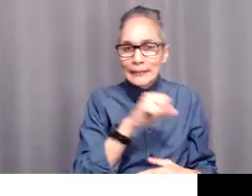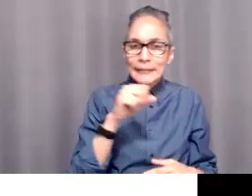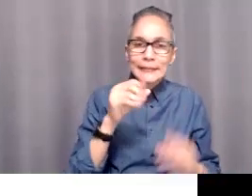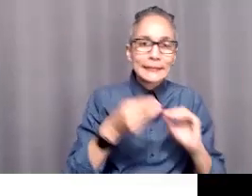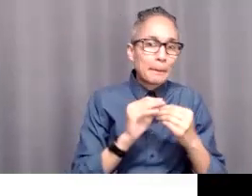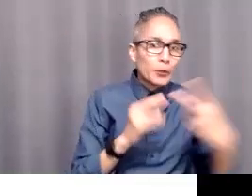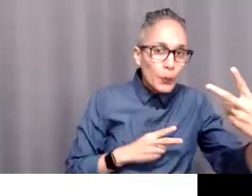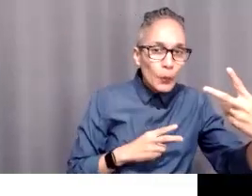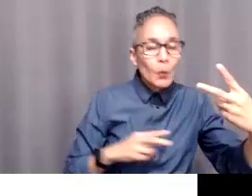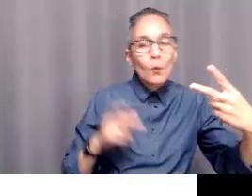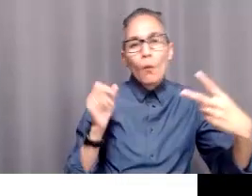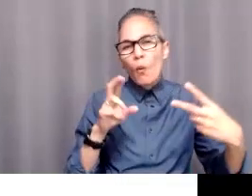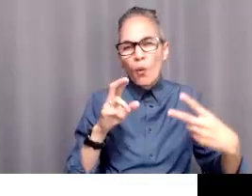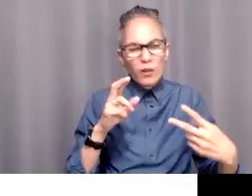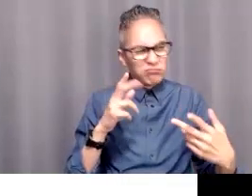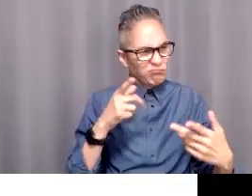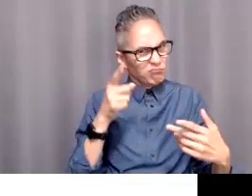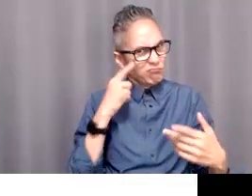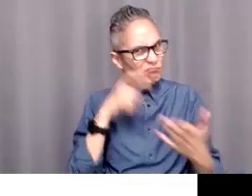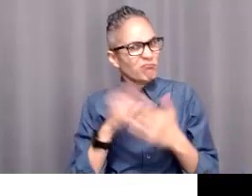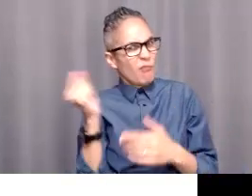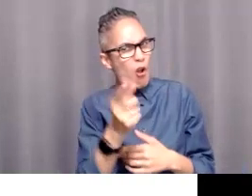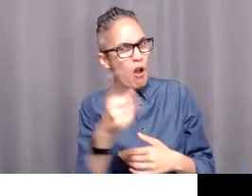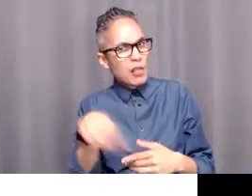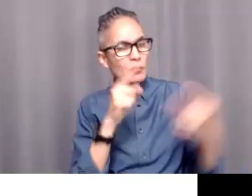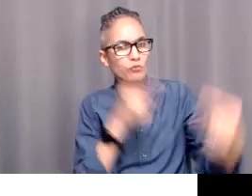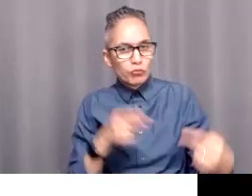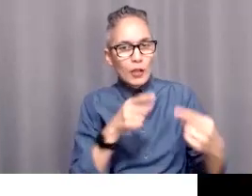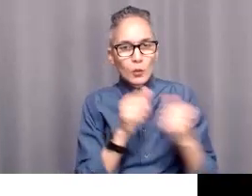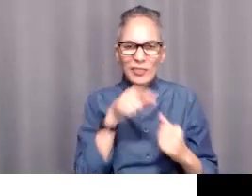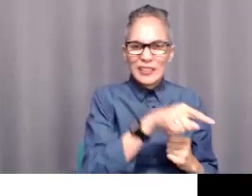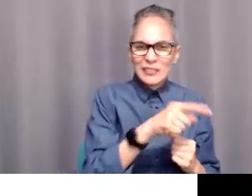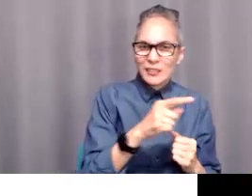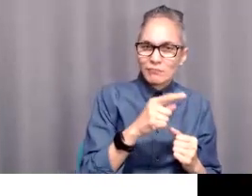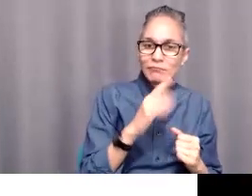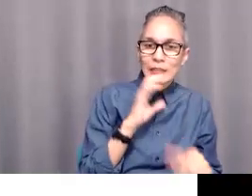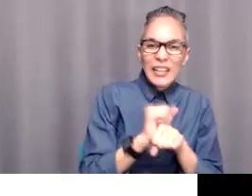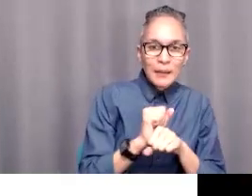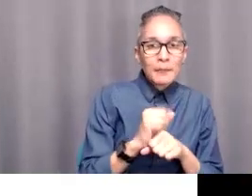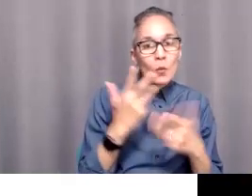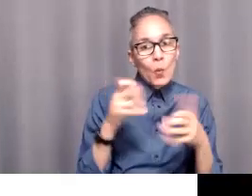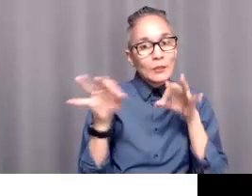or had trouble with this part of the assignment. So she, you know, she wants to explain about that.